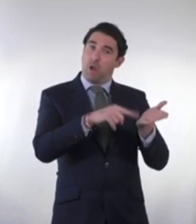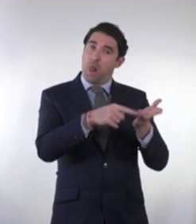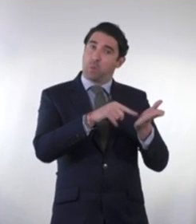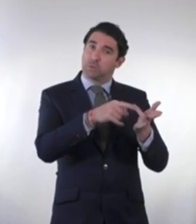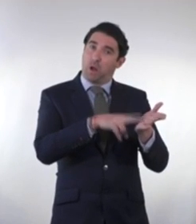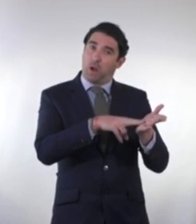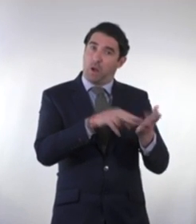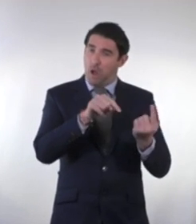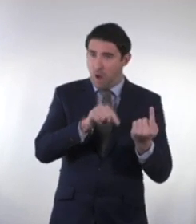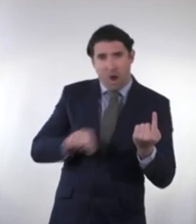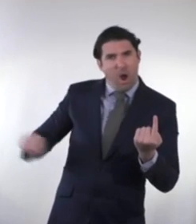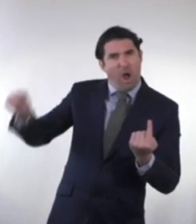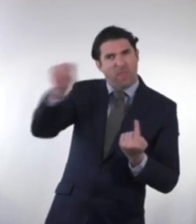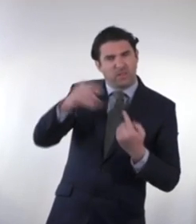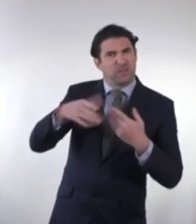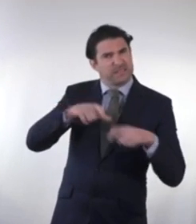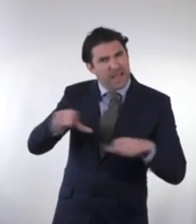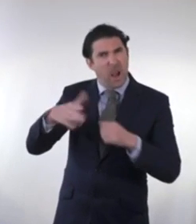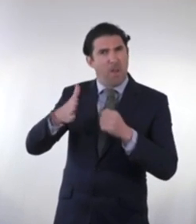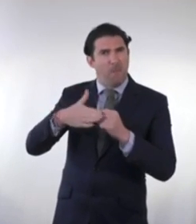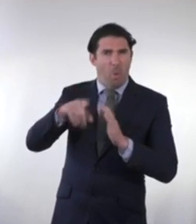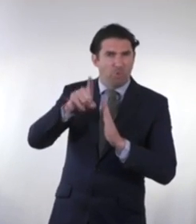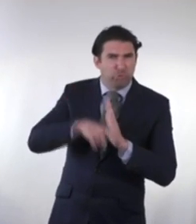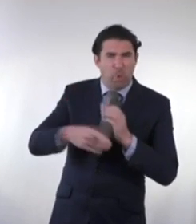Liz Saville Roberts (Dwyfor Meirionnydd) (PC) Diolch yn fawr, Lefarydd. From tomorrow,